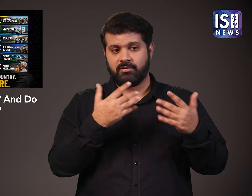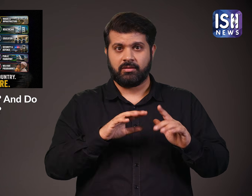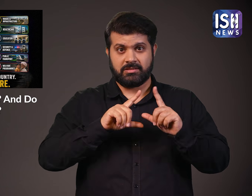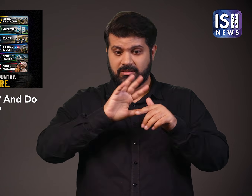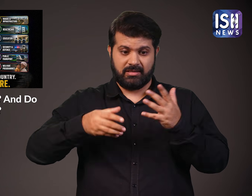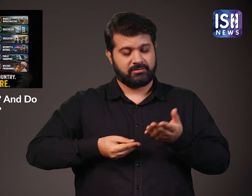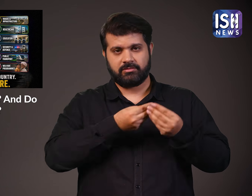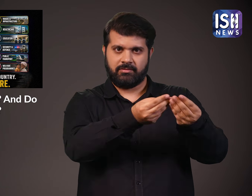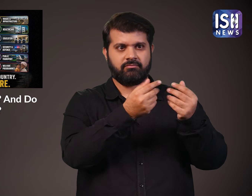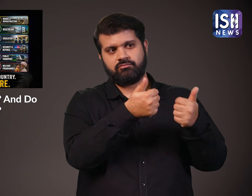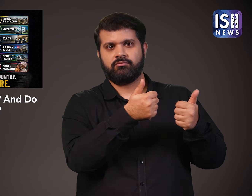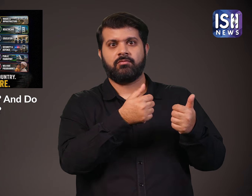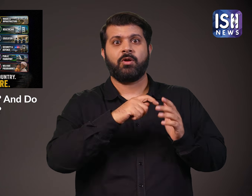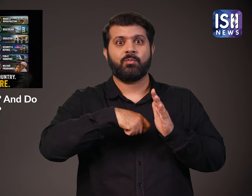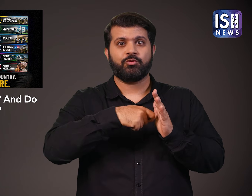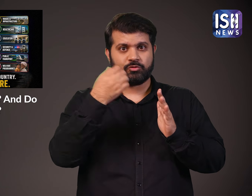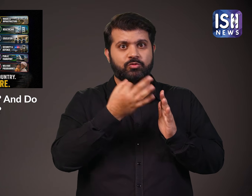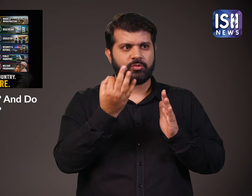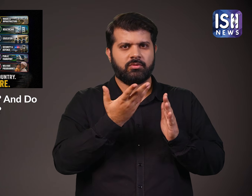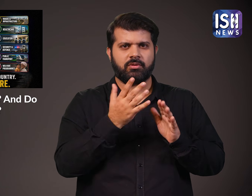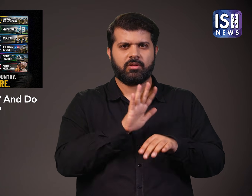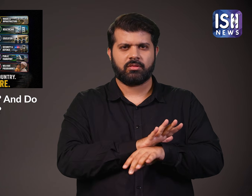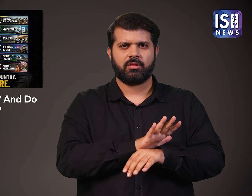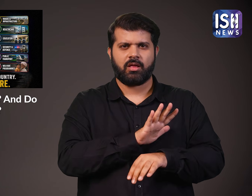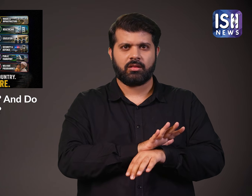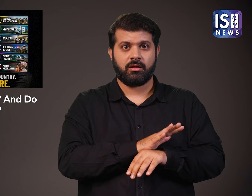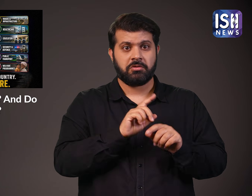Many people ask why projects are delayed despite taxes being paid on time.